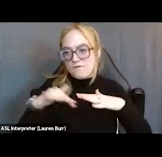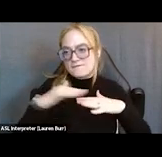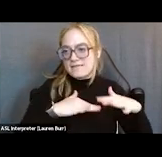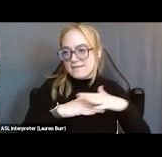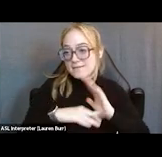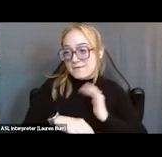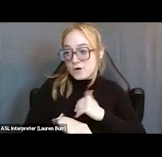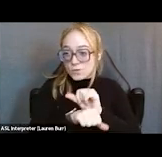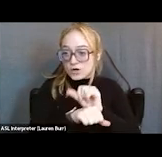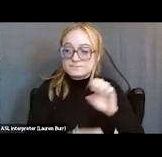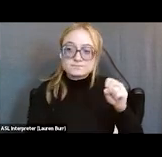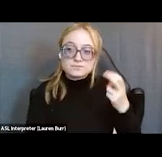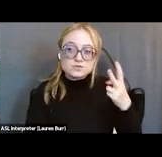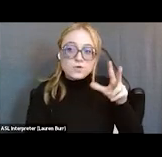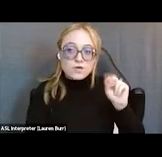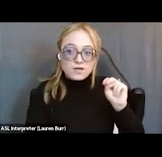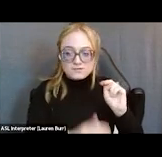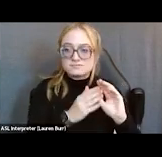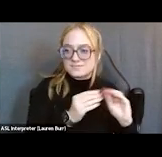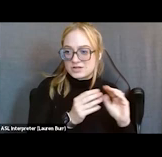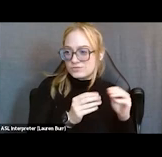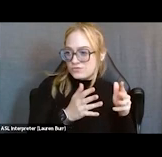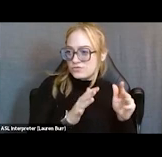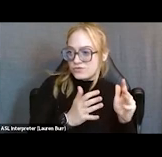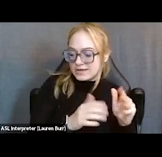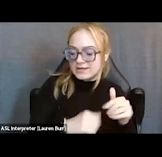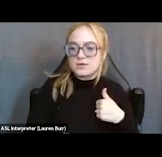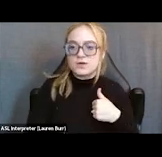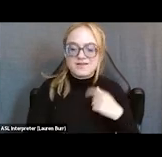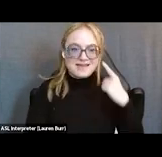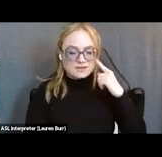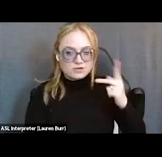And as Shawn mentioned, you know, we really, and I think Kristen and Pam, we're really indebted